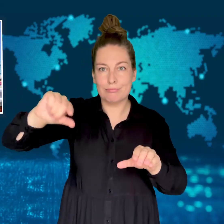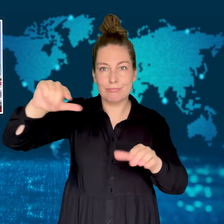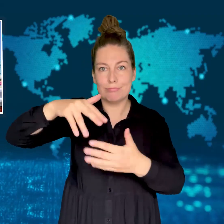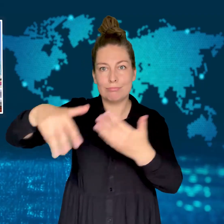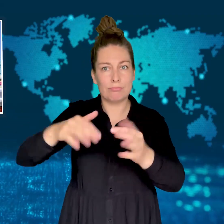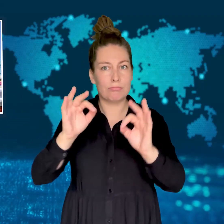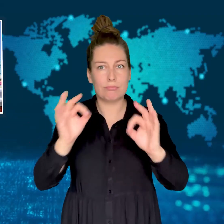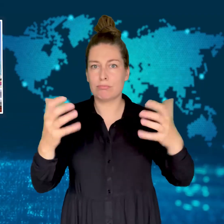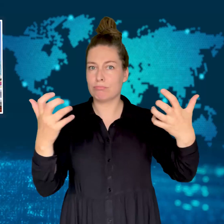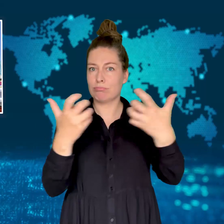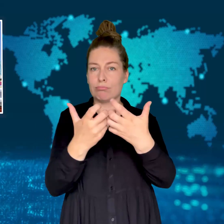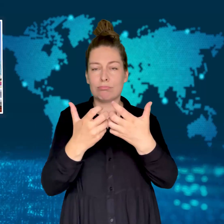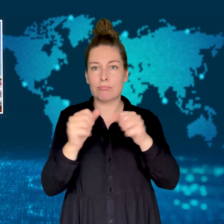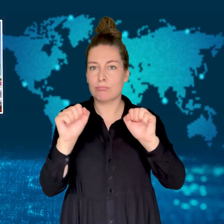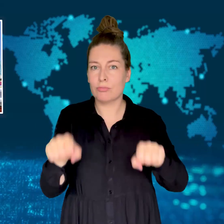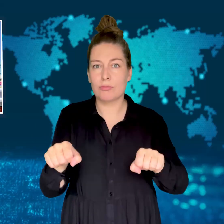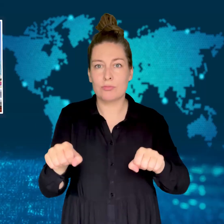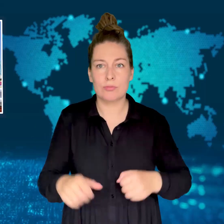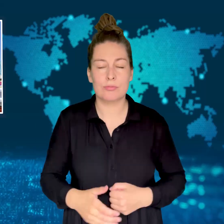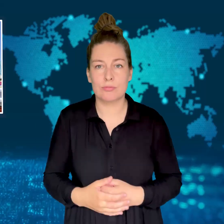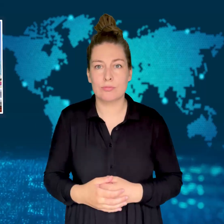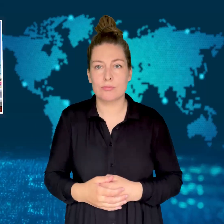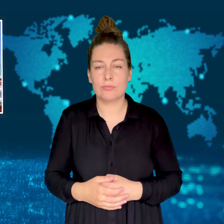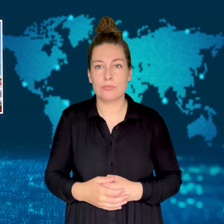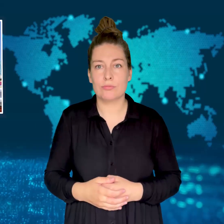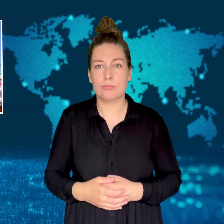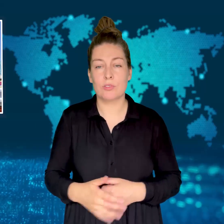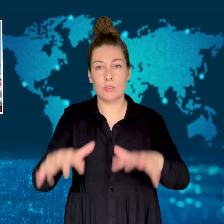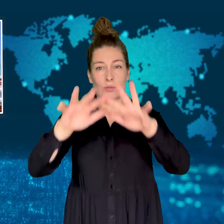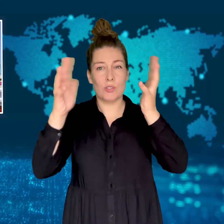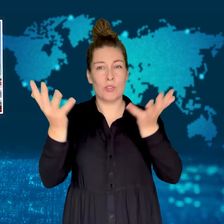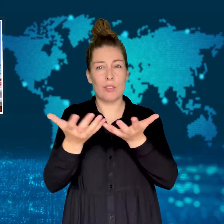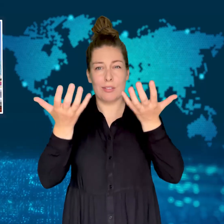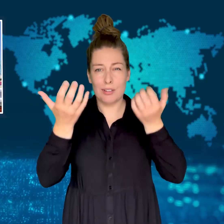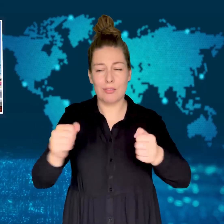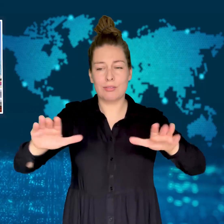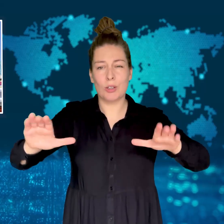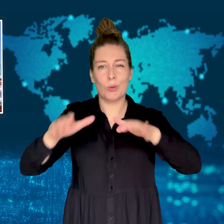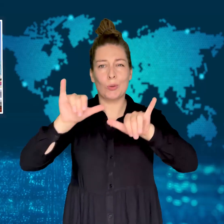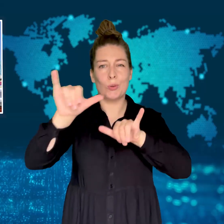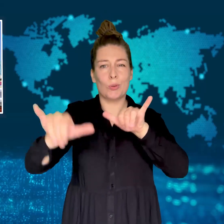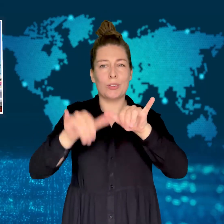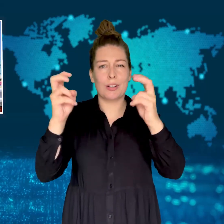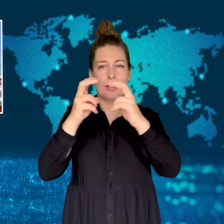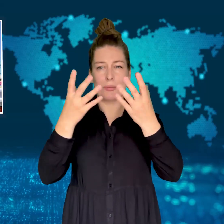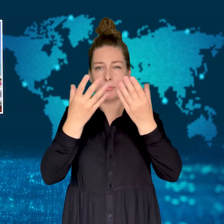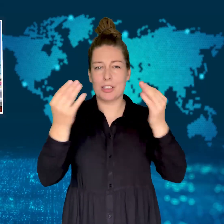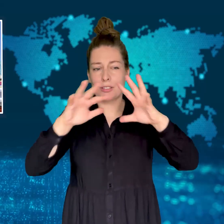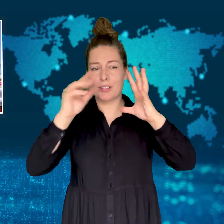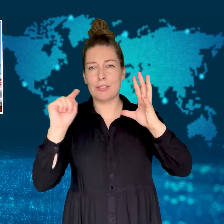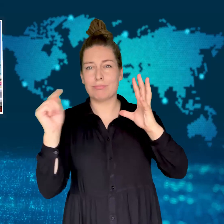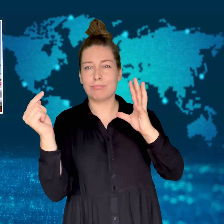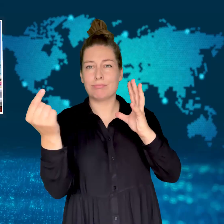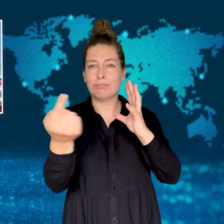Power plants around the world release water with levels higher than